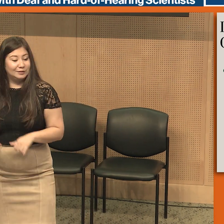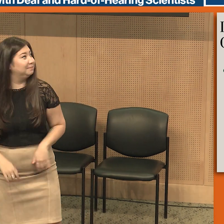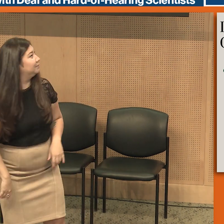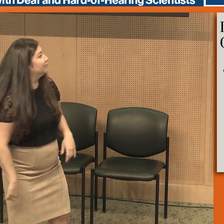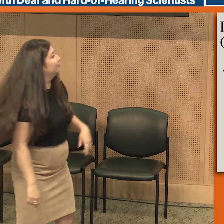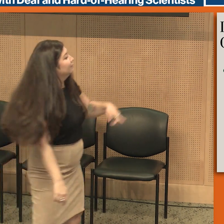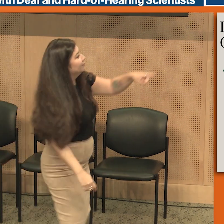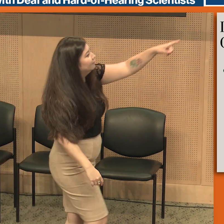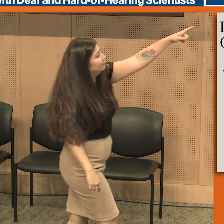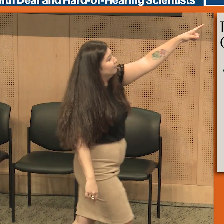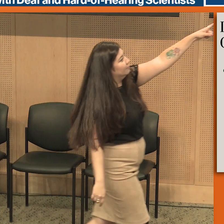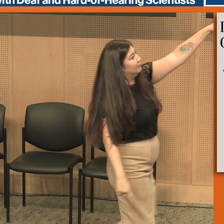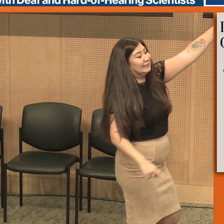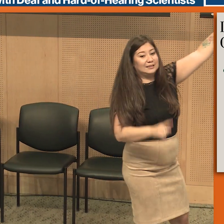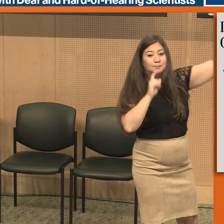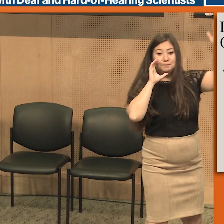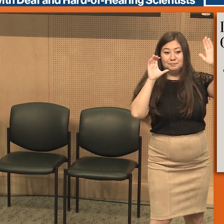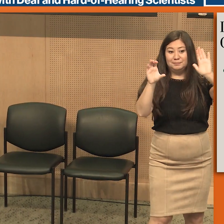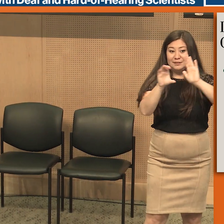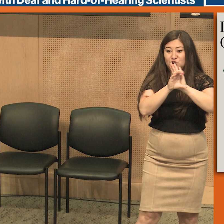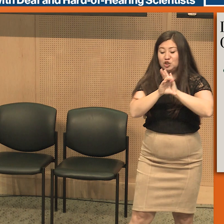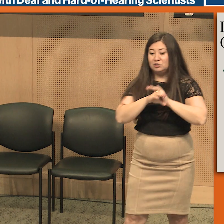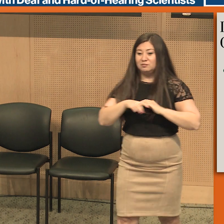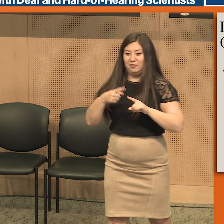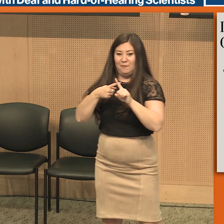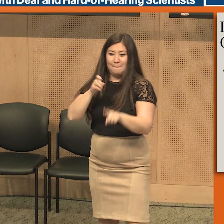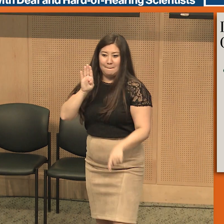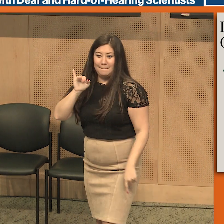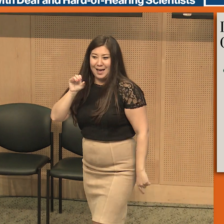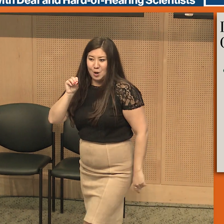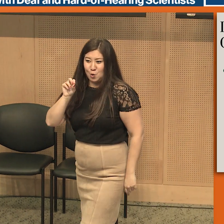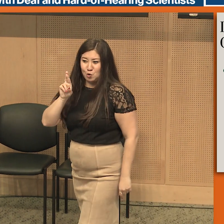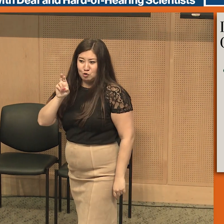Show photos, tell stories, use analogies that are relatable.